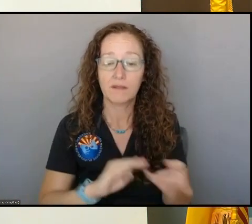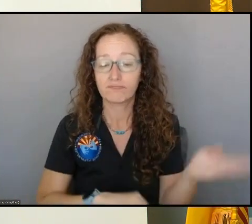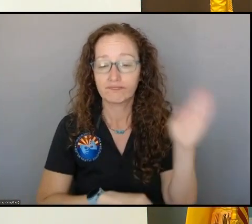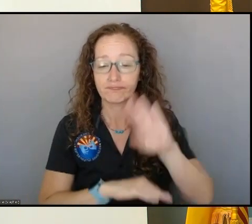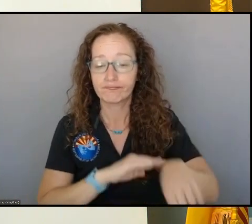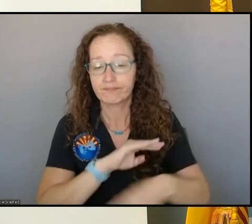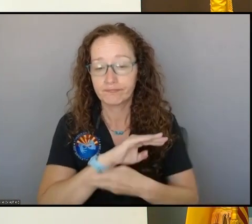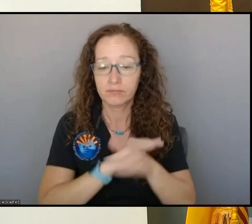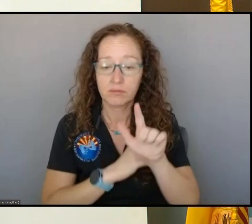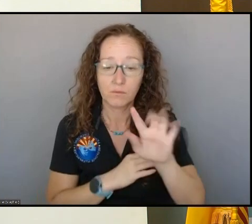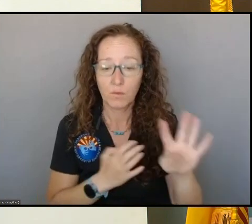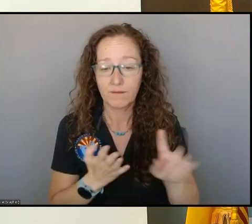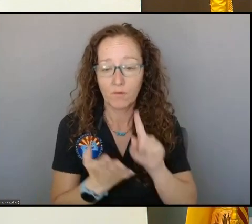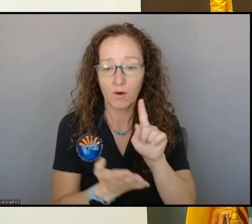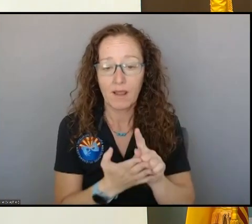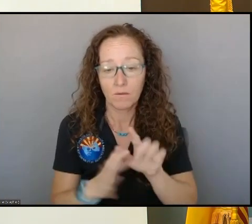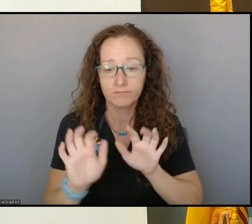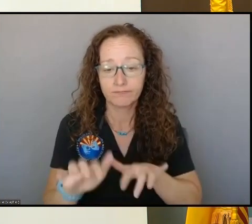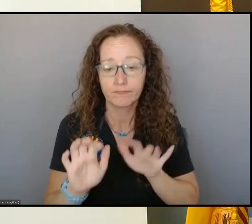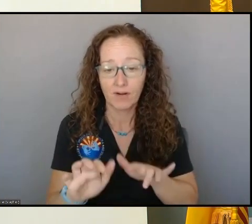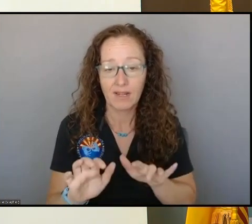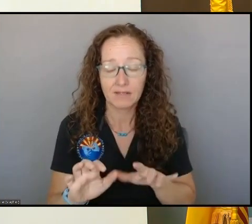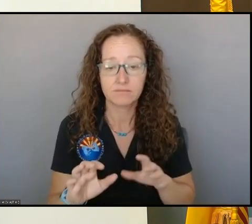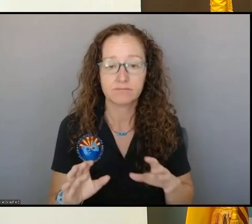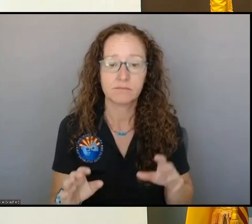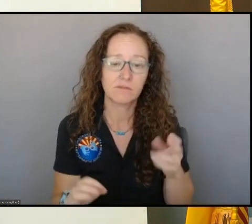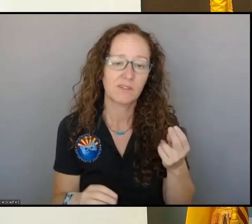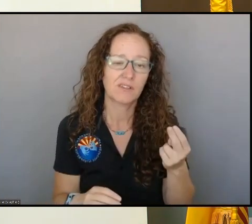what you see here is, where it rained and how much it rained.